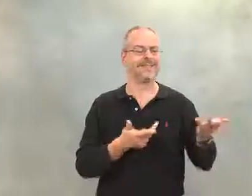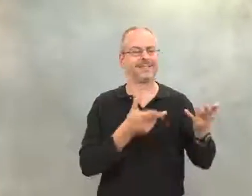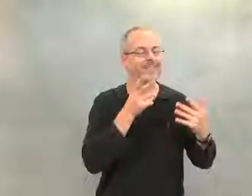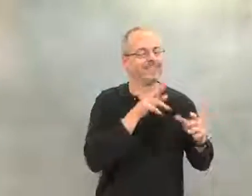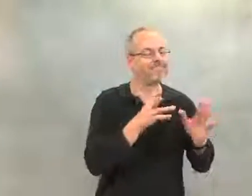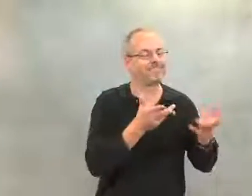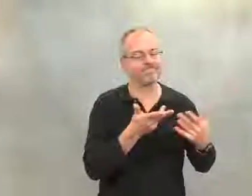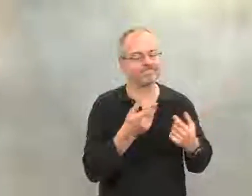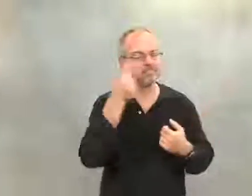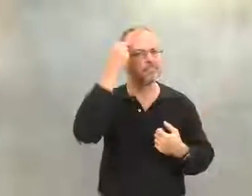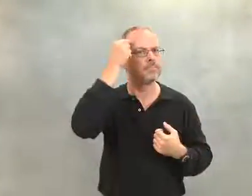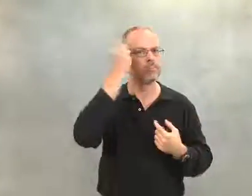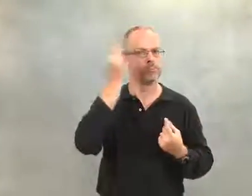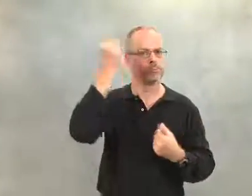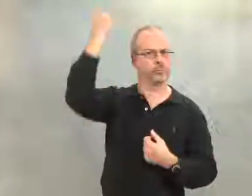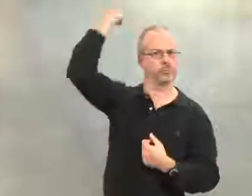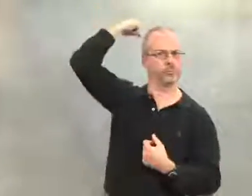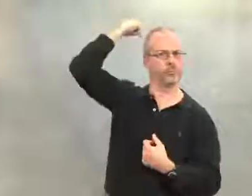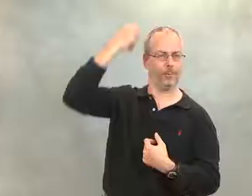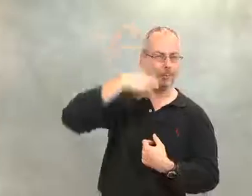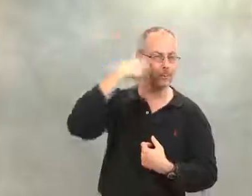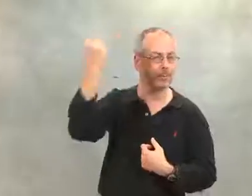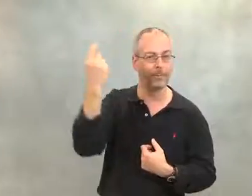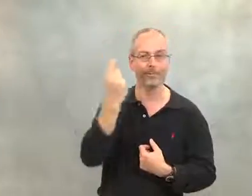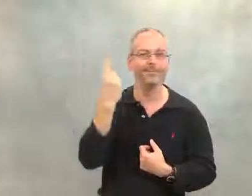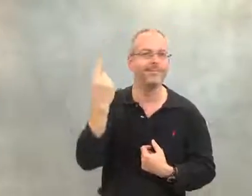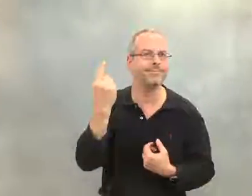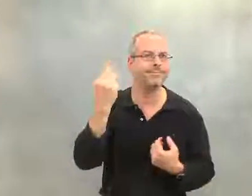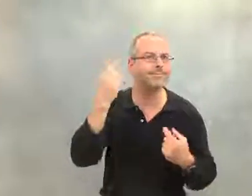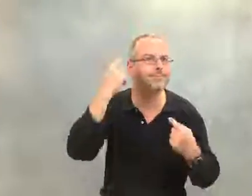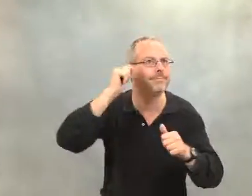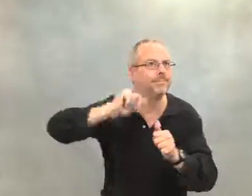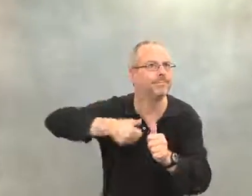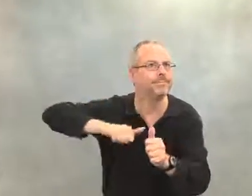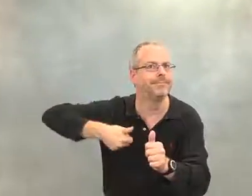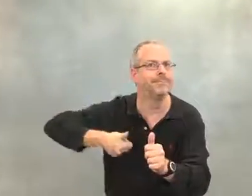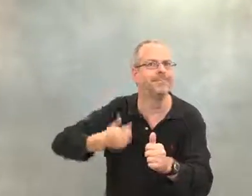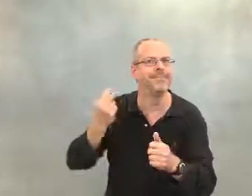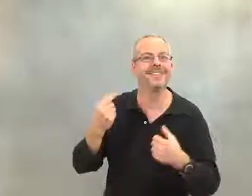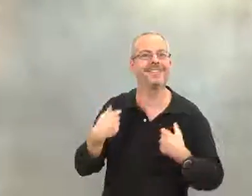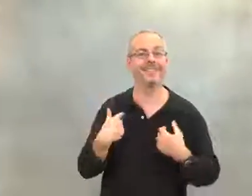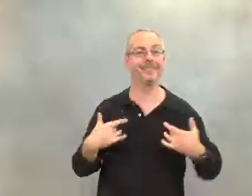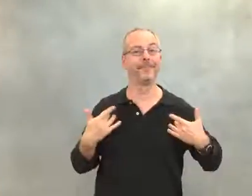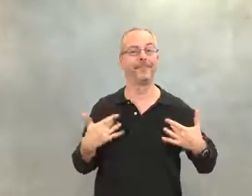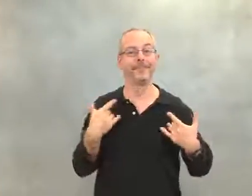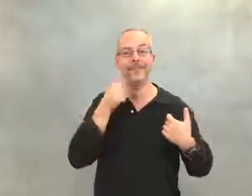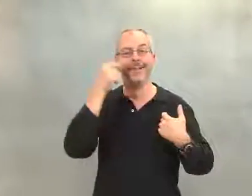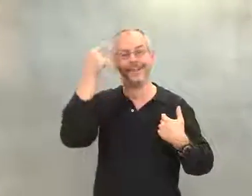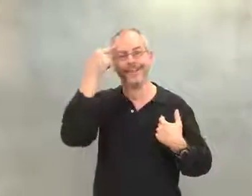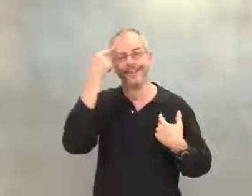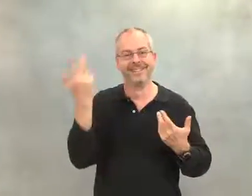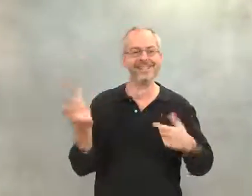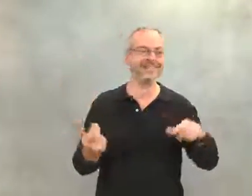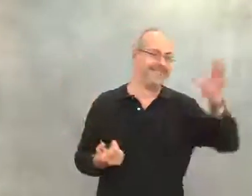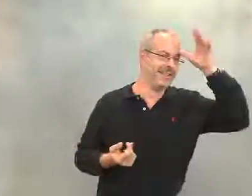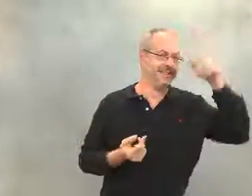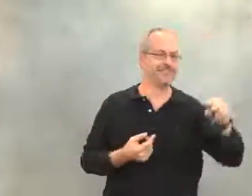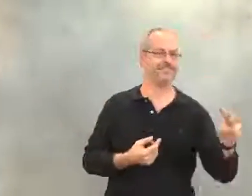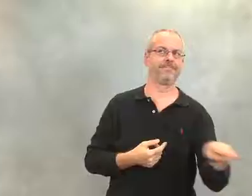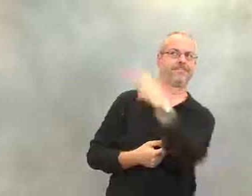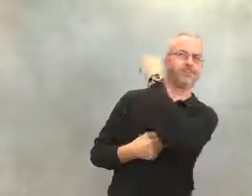He was concerned about the others behind, and where they were.